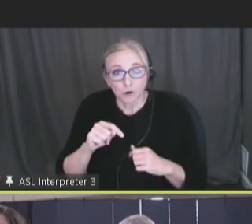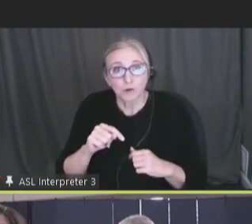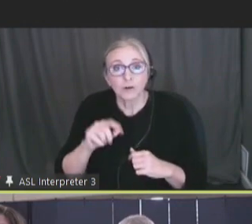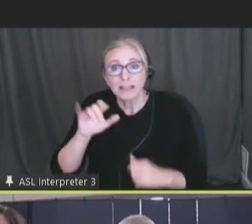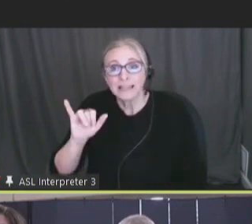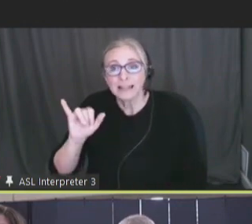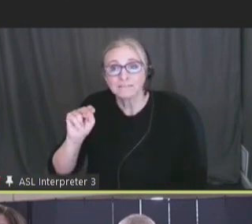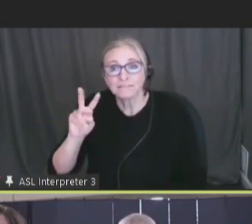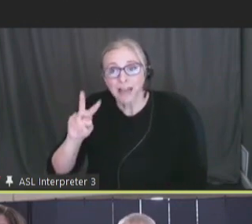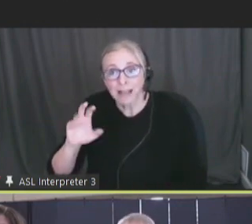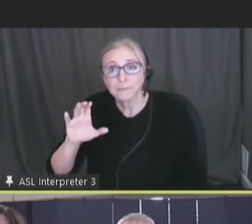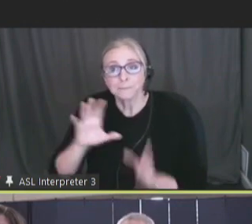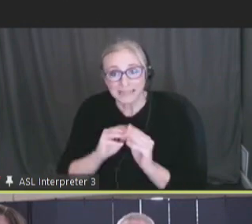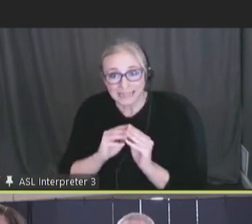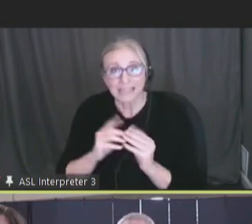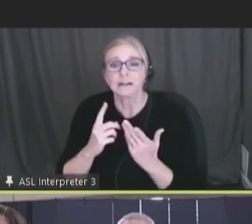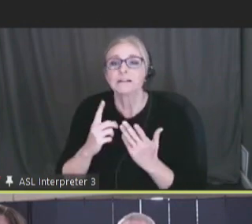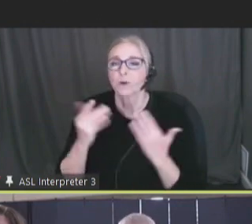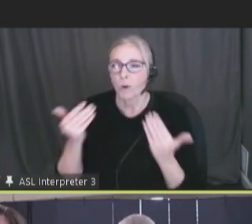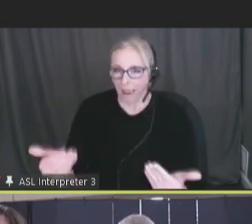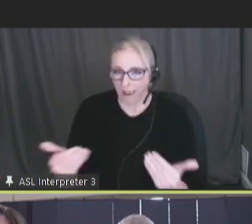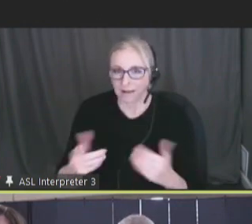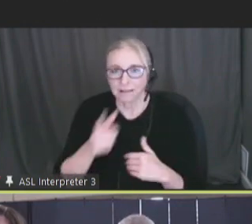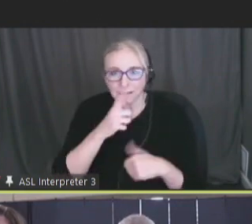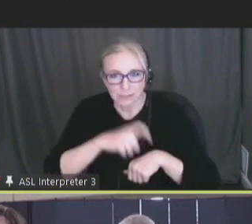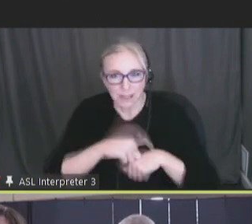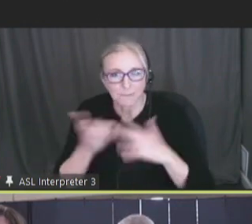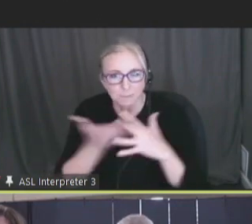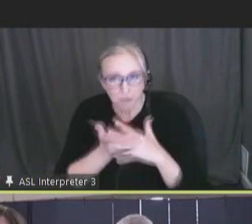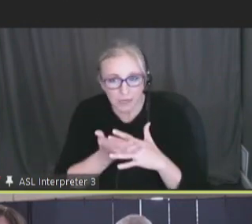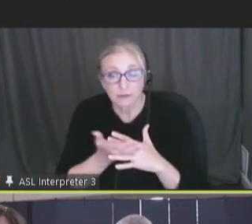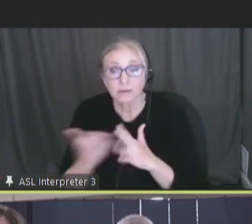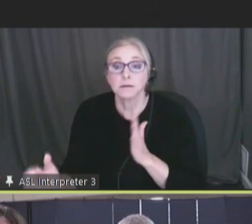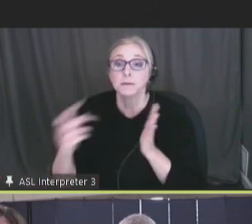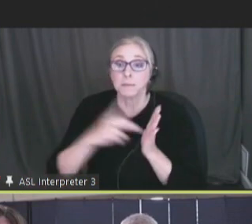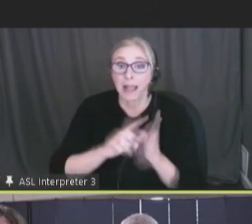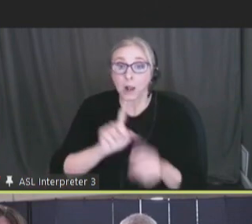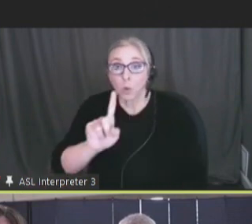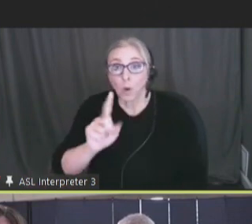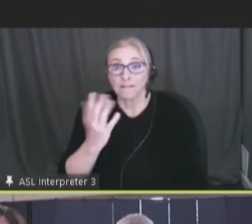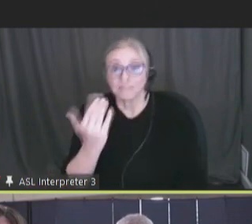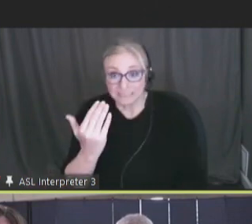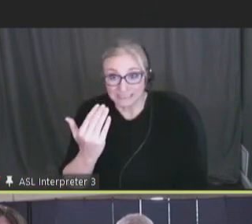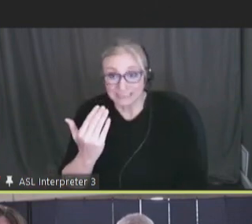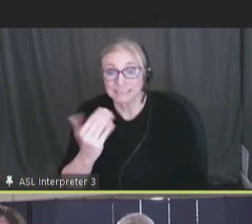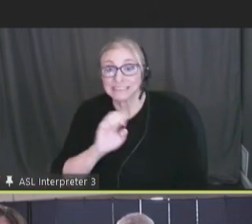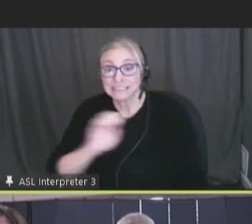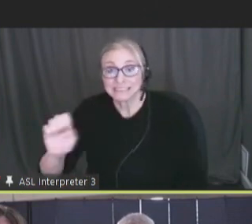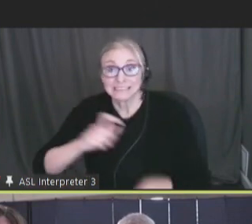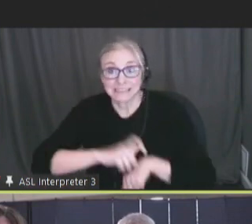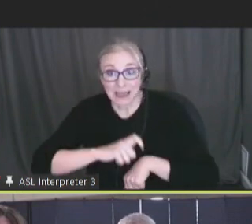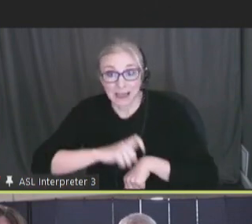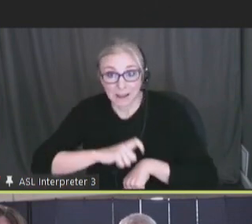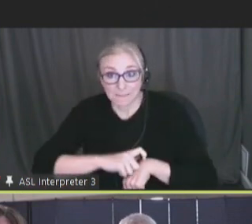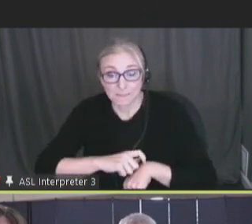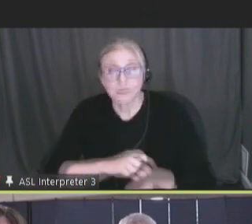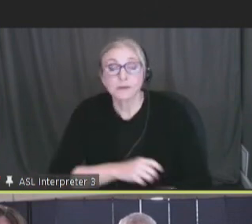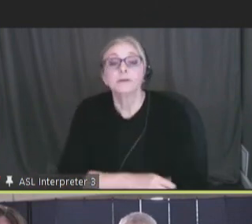We're going to now adjourn for lunch. We'll return at 1:15 p.m., Eastern Daylight time for our next